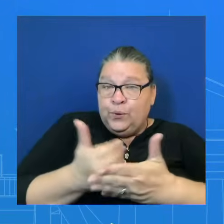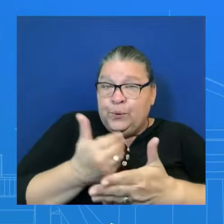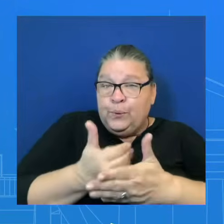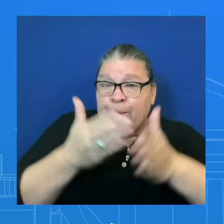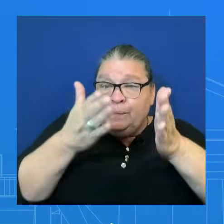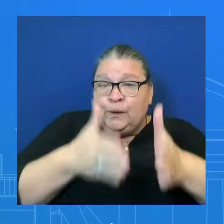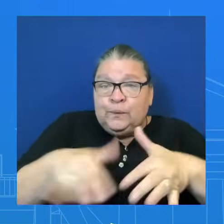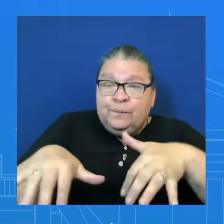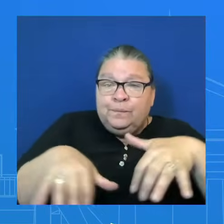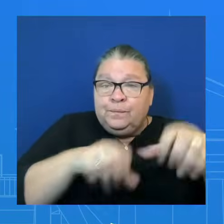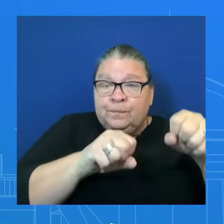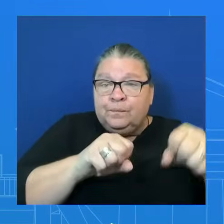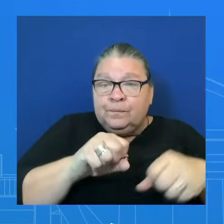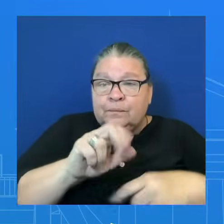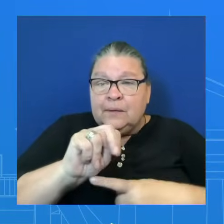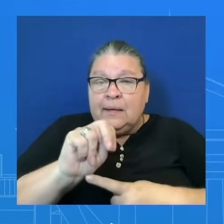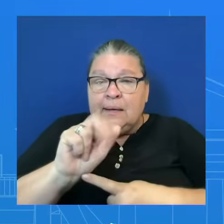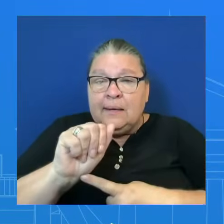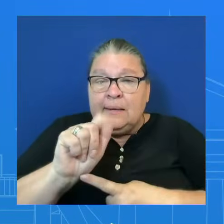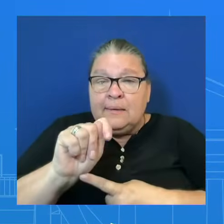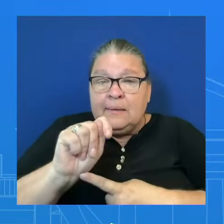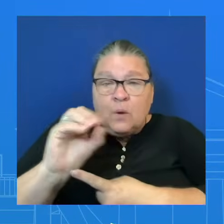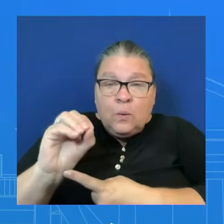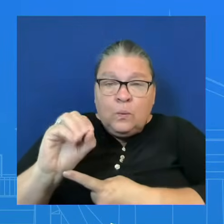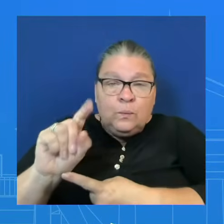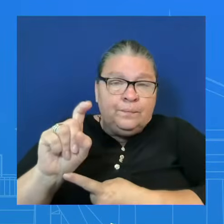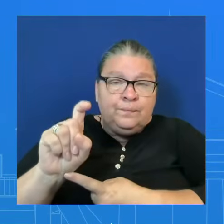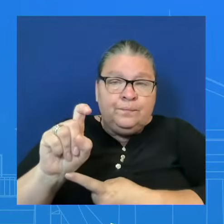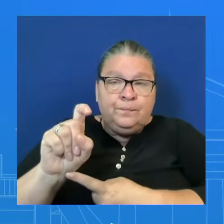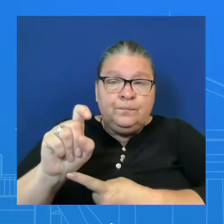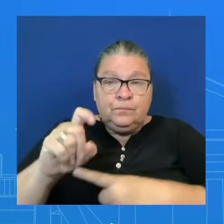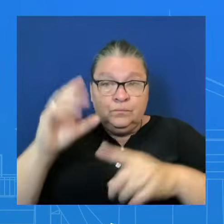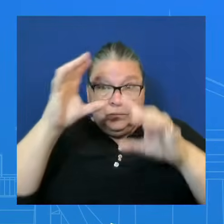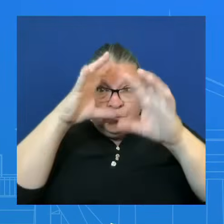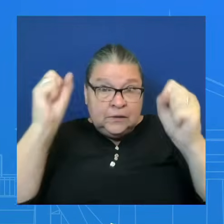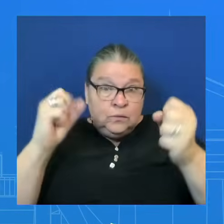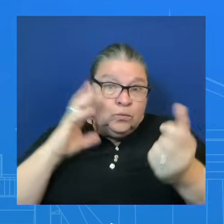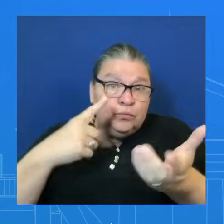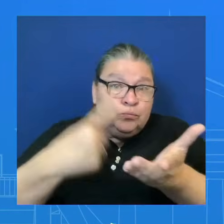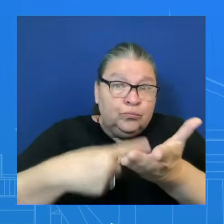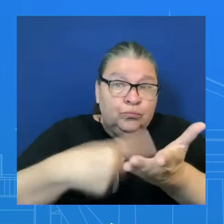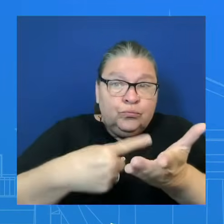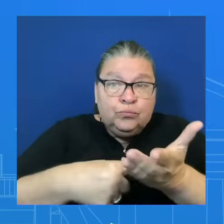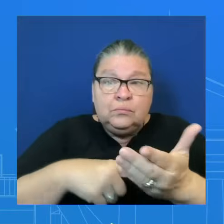with the Danish Prime Minister about that today and whether he has any thoughts about the importance